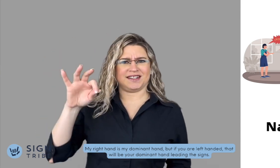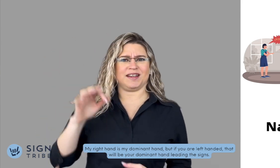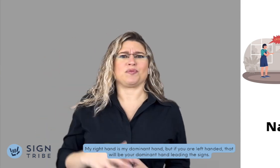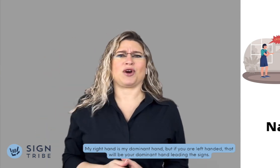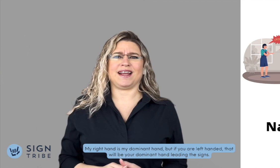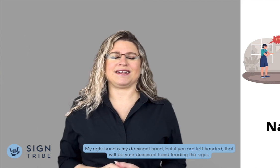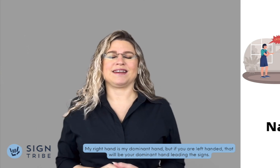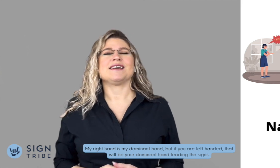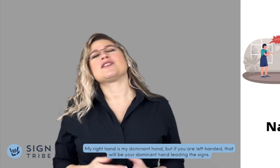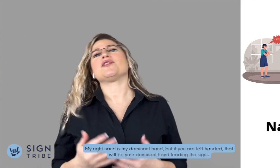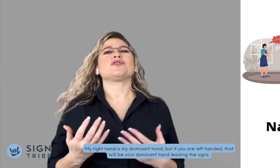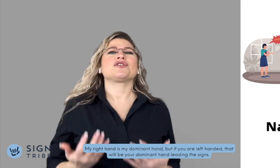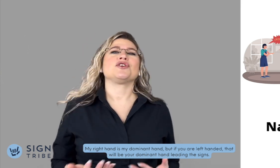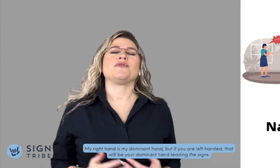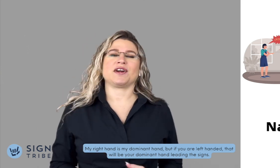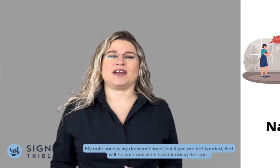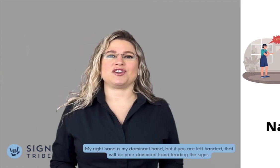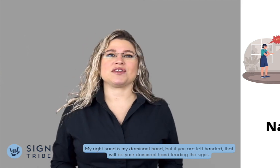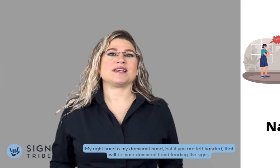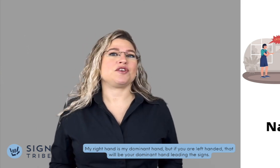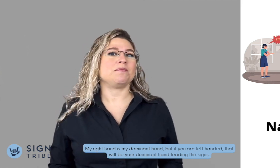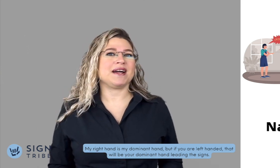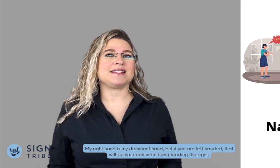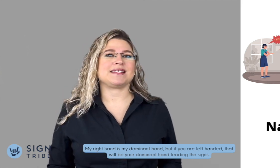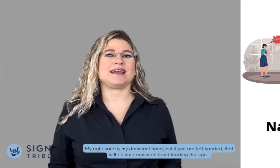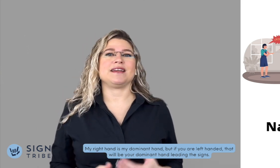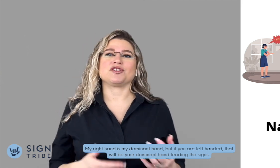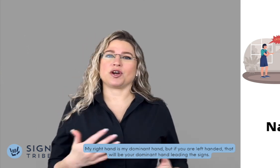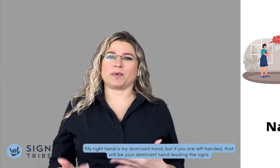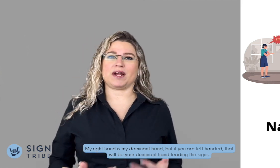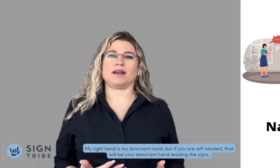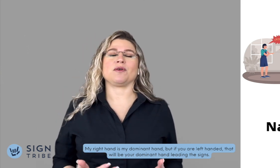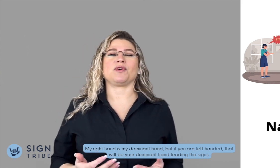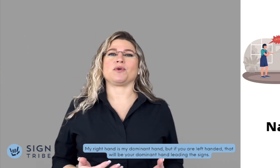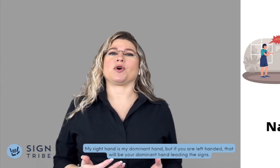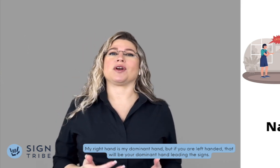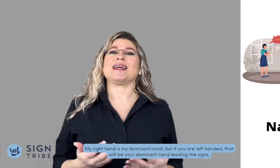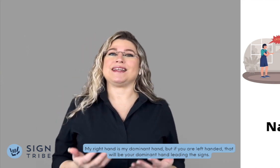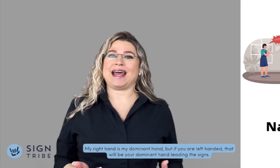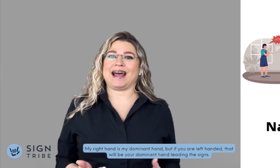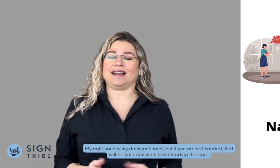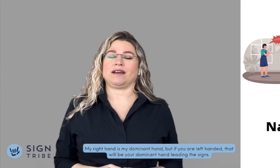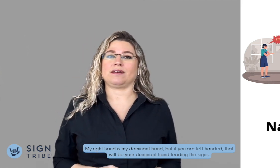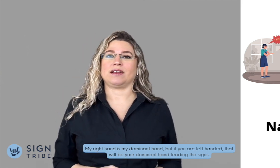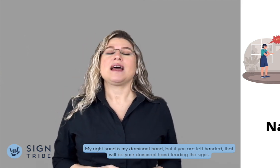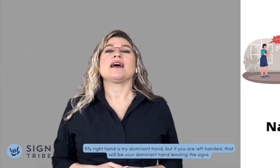them. Right? So those are two variations that you might see interpreted with the word nag.